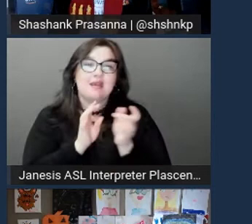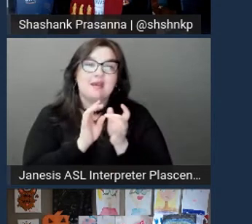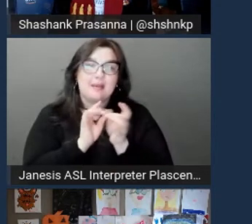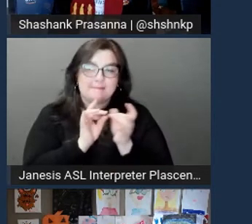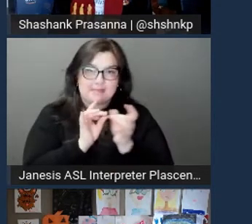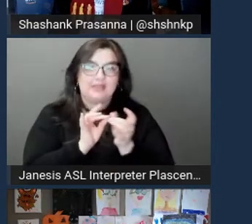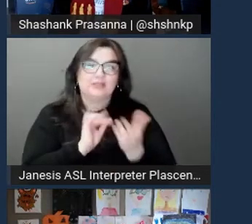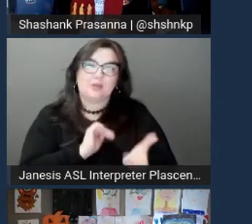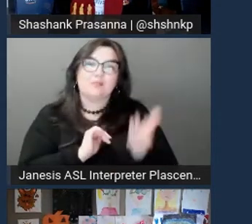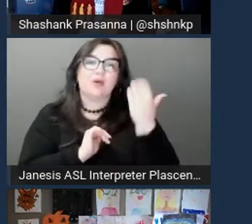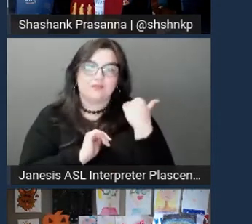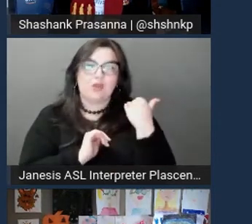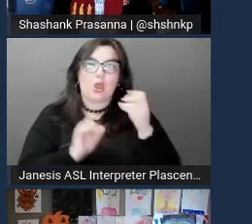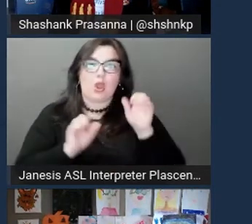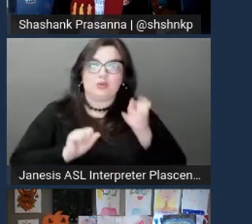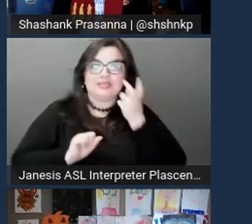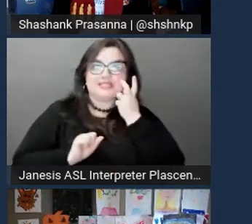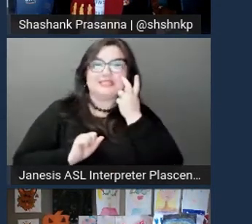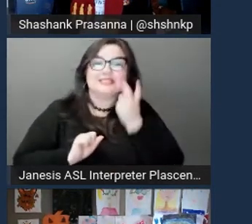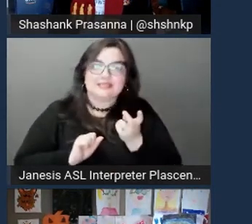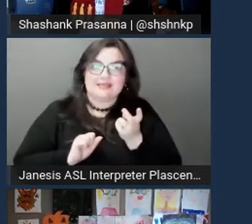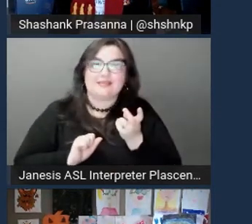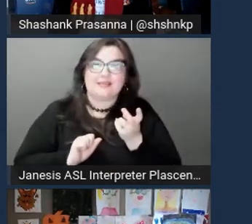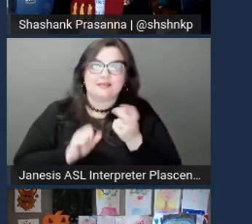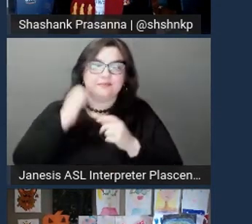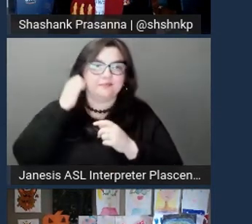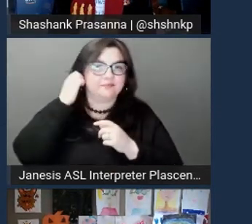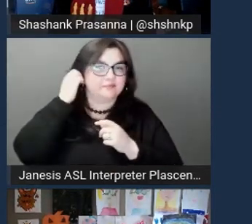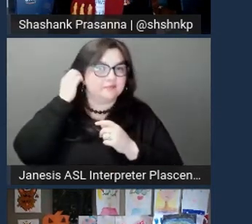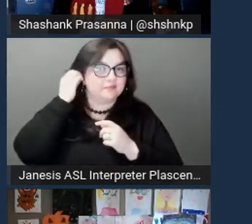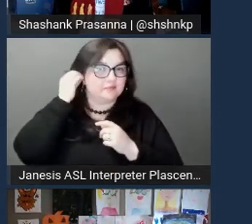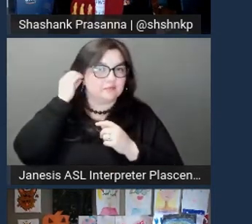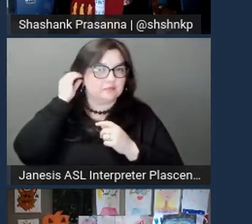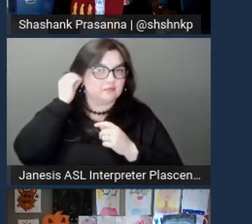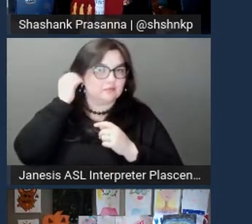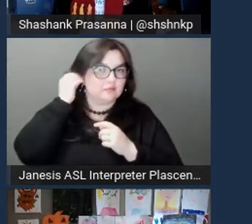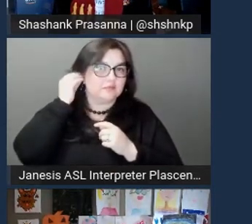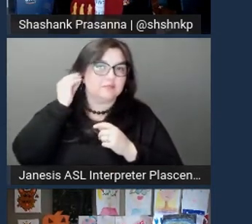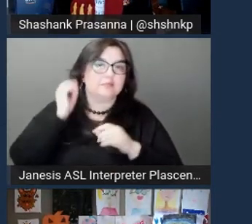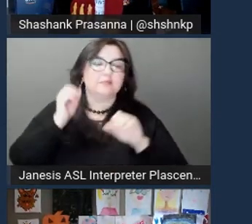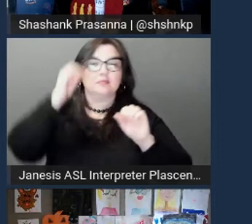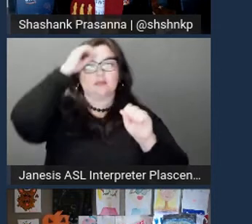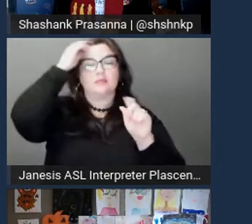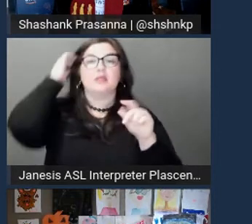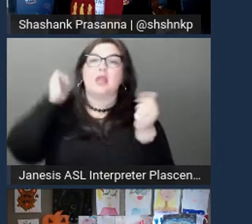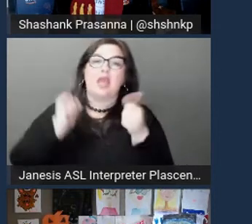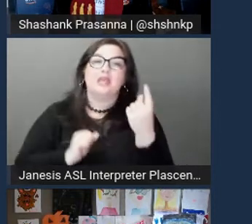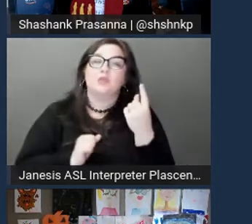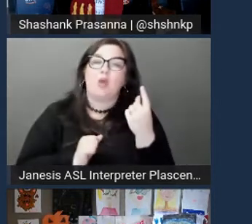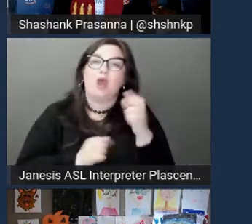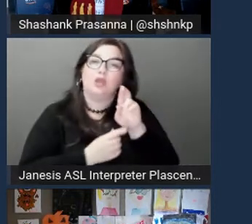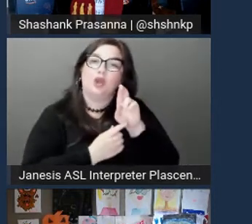what we are seeing here is the RDS UI that anyone who is using RDS is normally used to it.